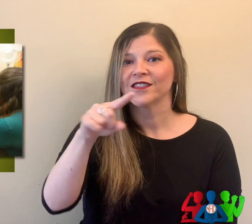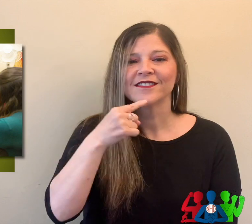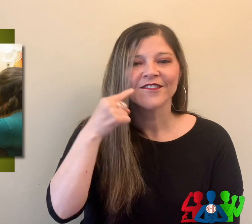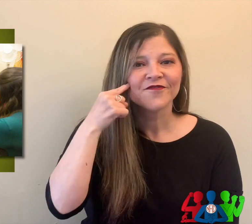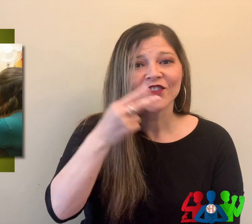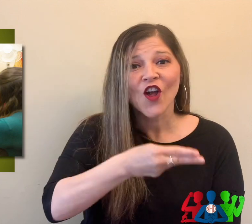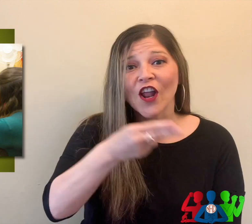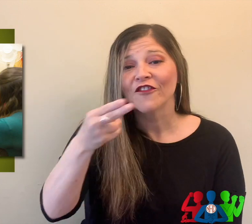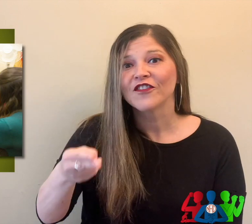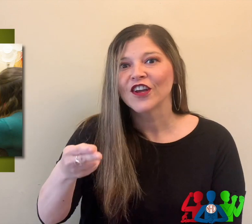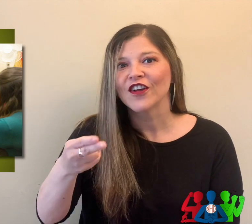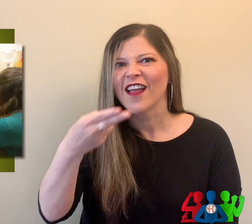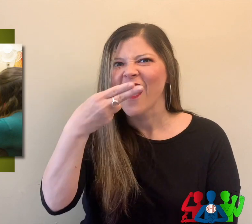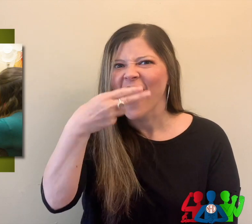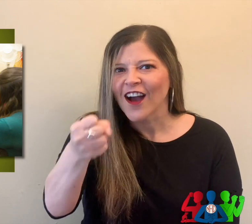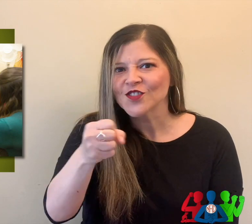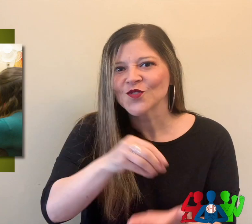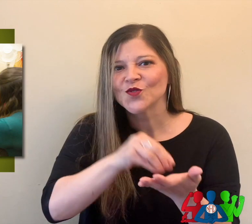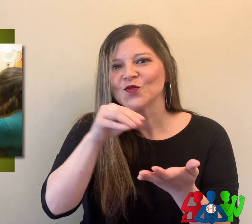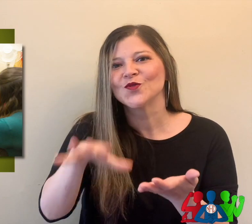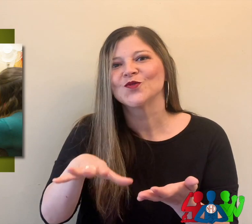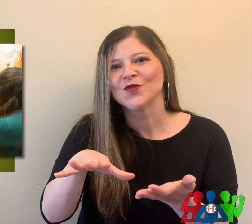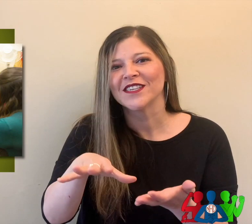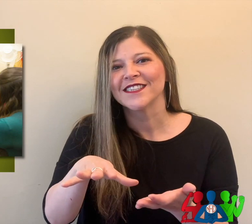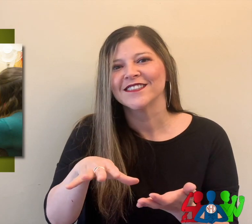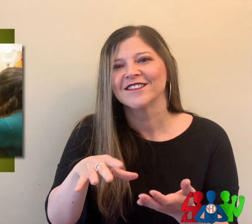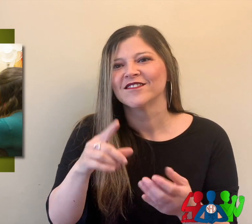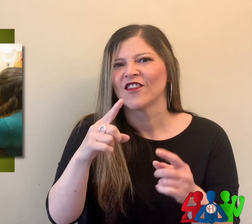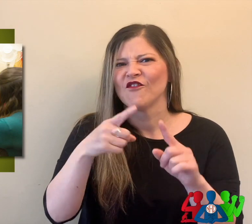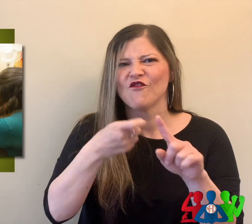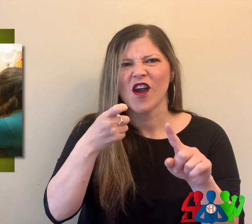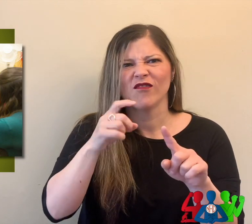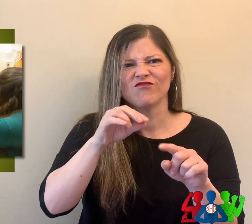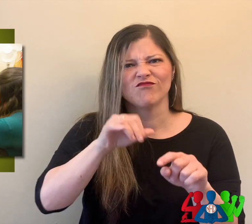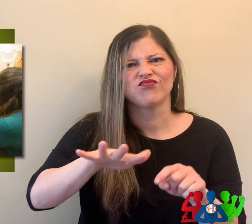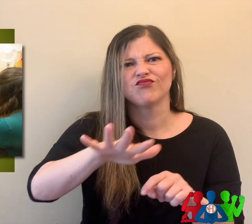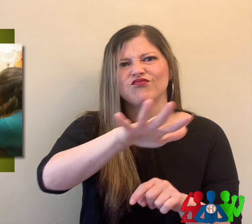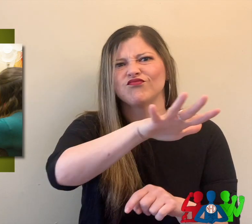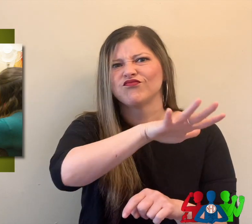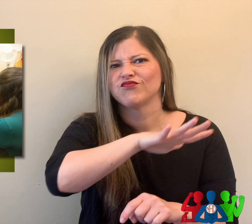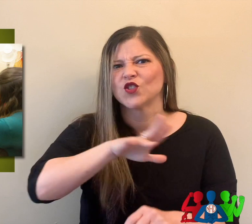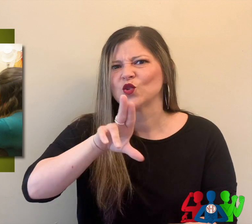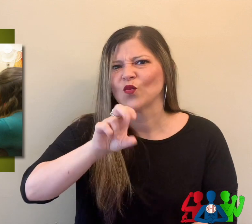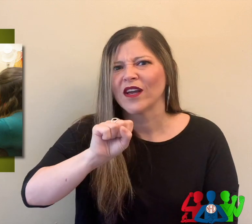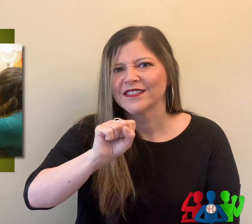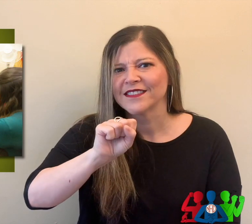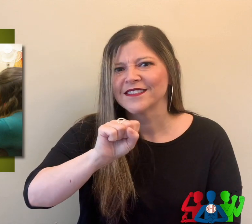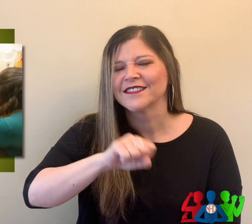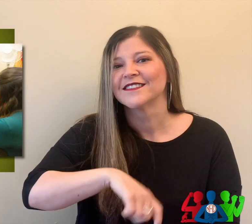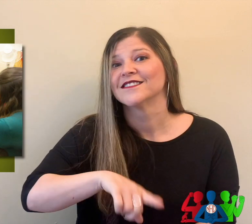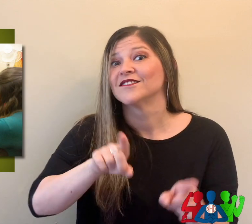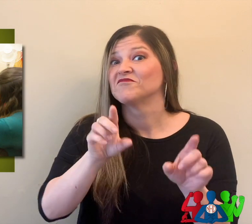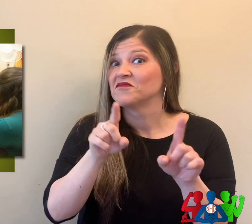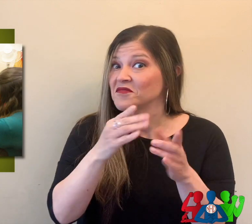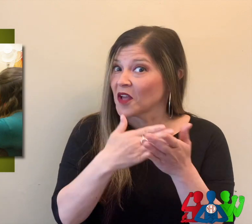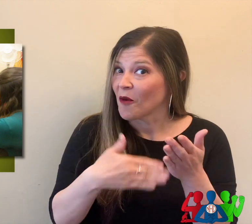years. Our students are deaf and hard-of-hearing high school students from all over the